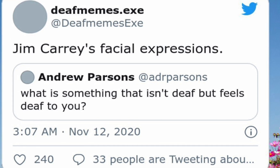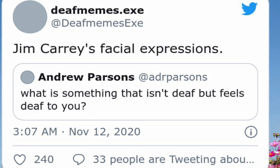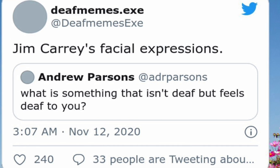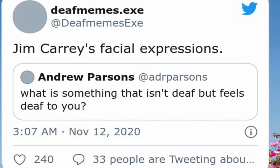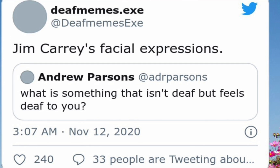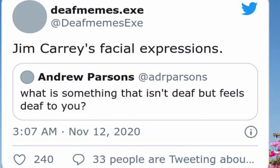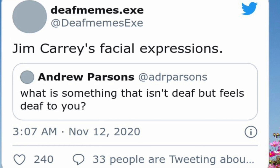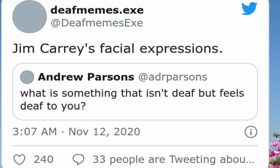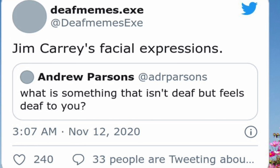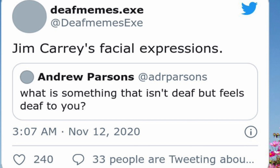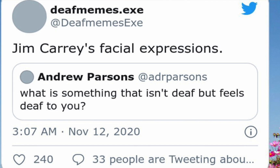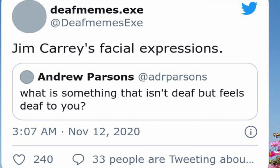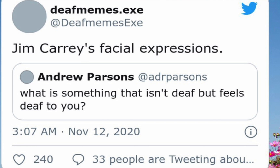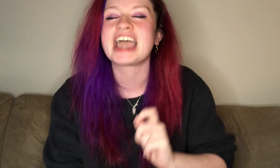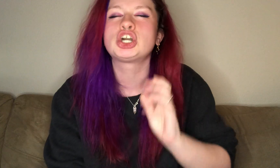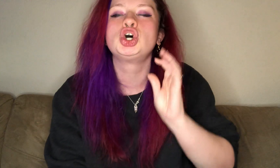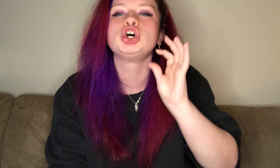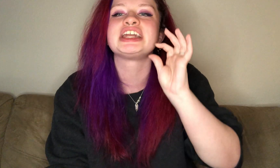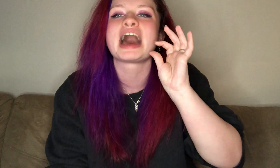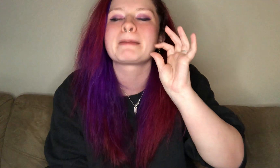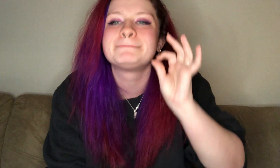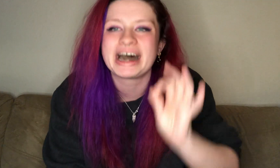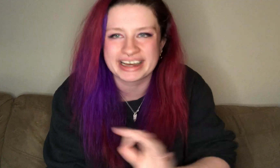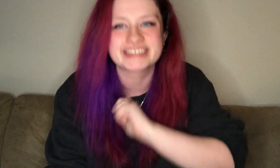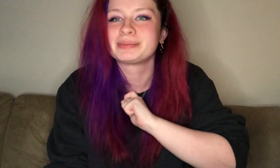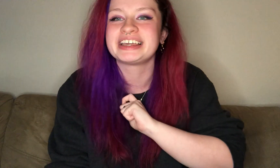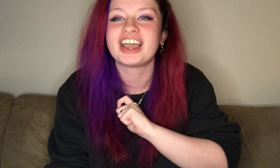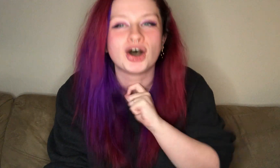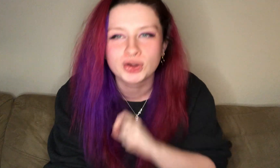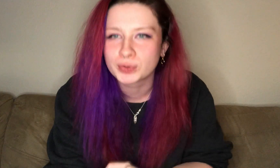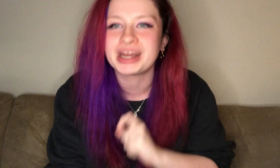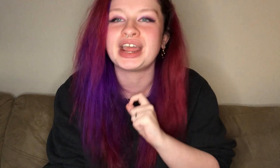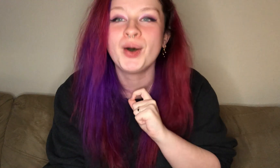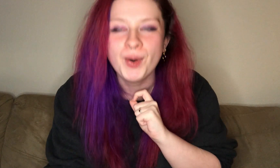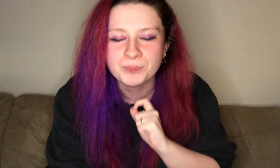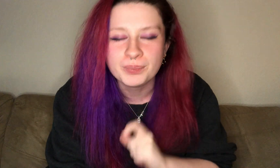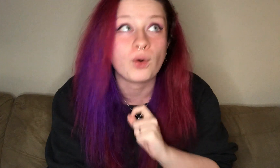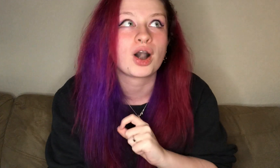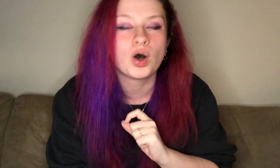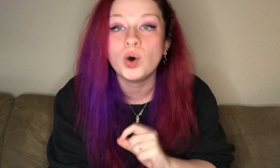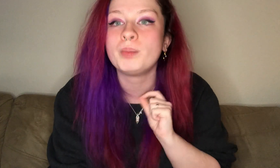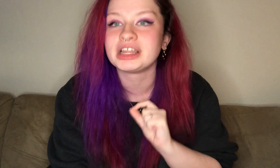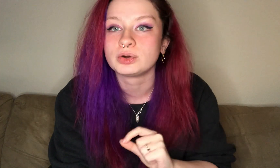jim carrey's facial expressions i could not possibly agree more oh my lord